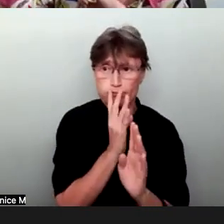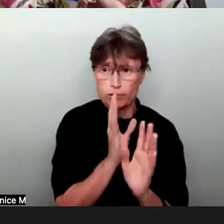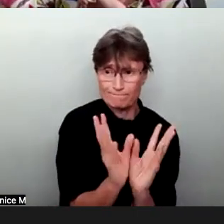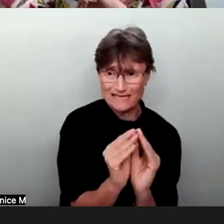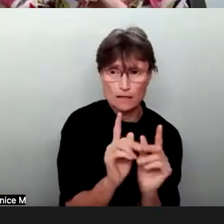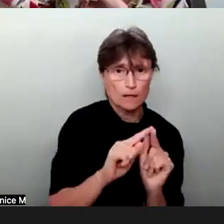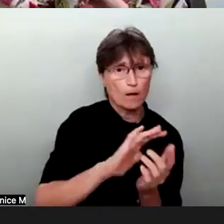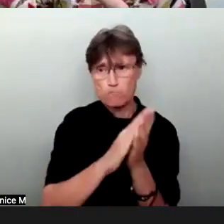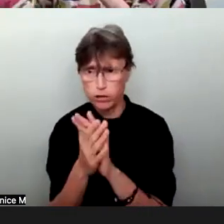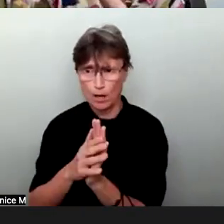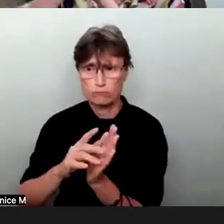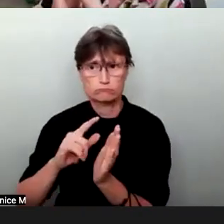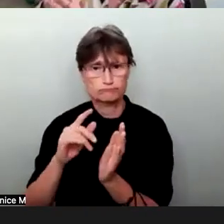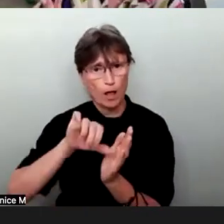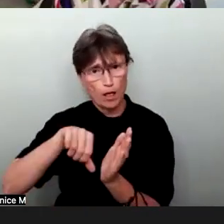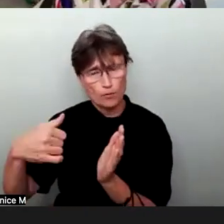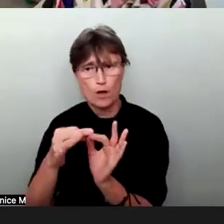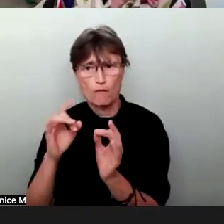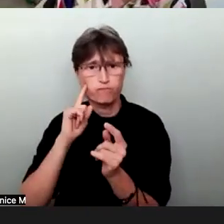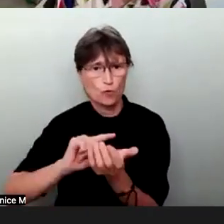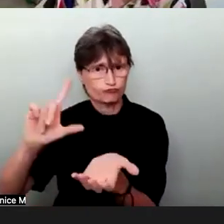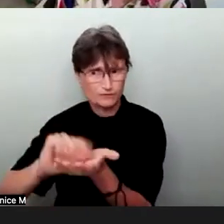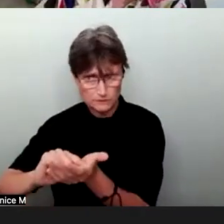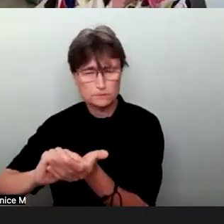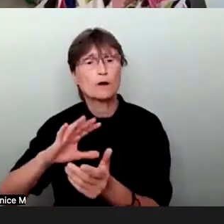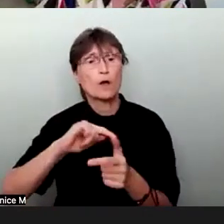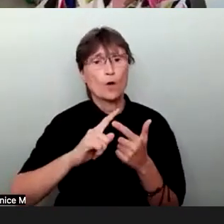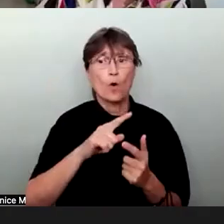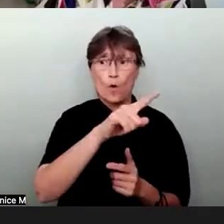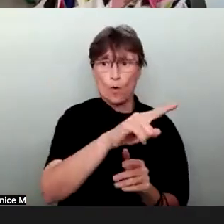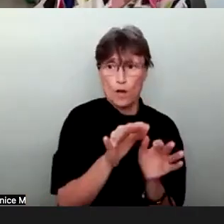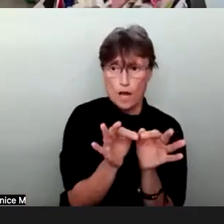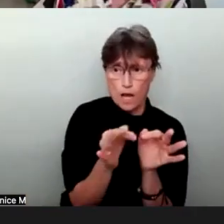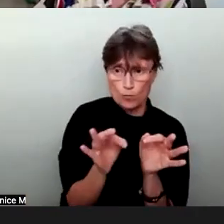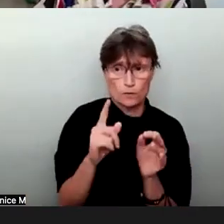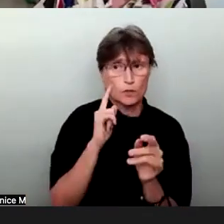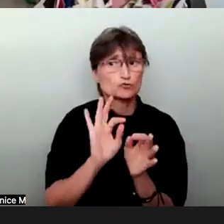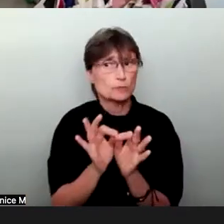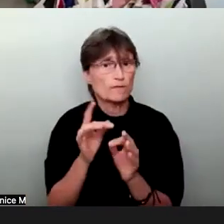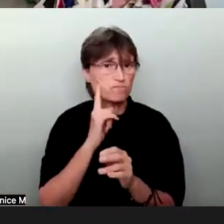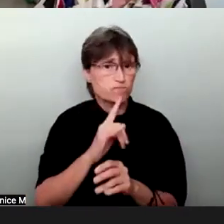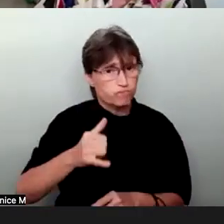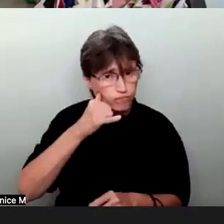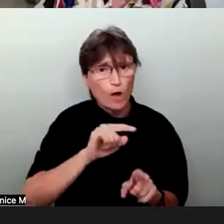document, and language interpretation for phone or video of meetings. We also can accept video